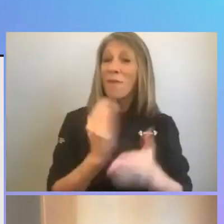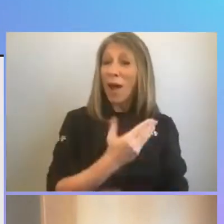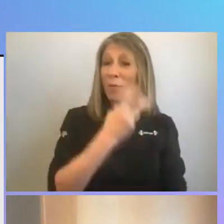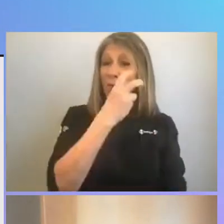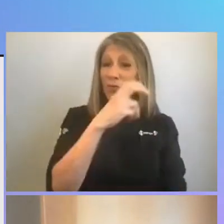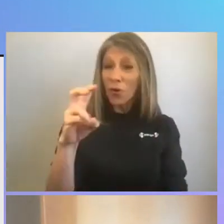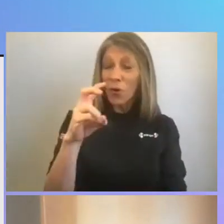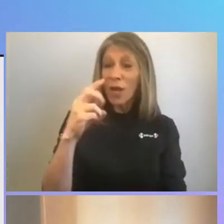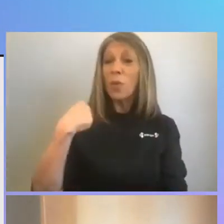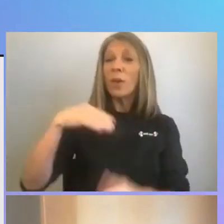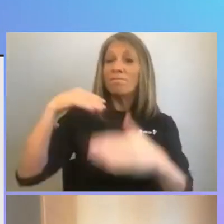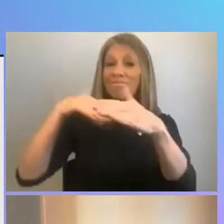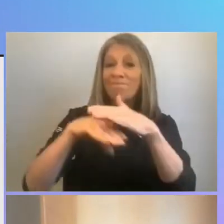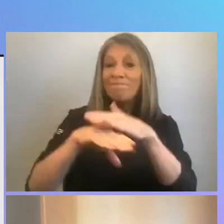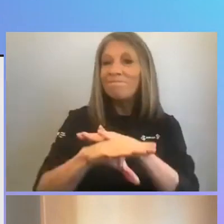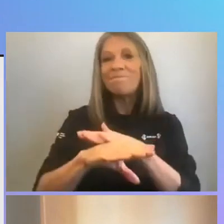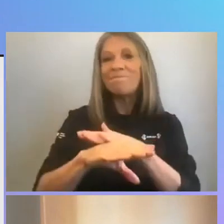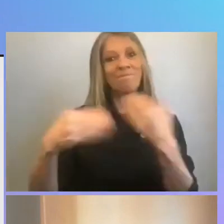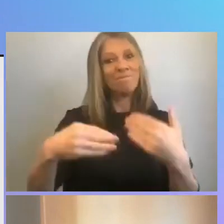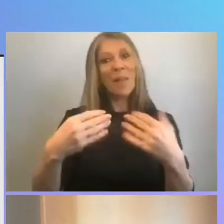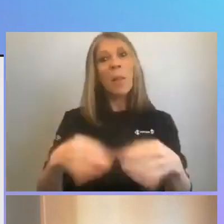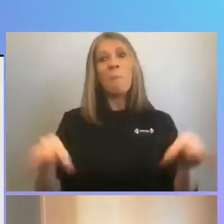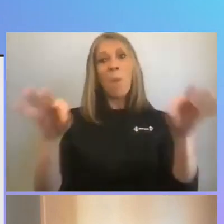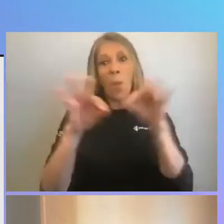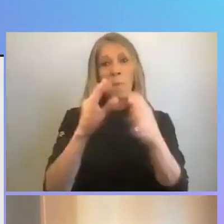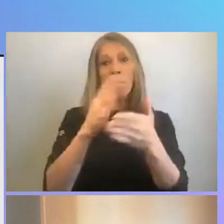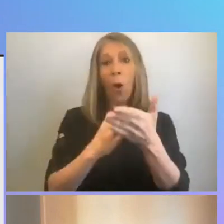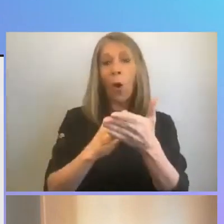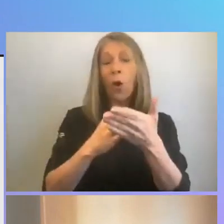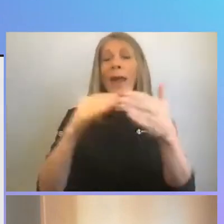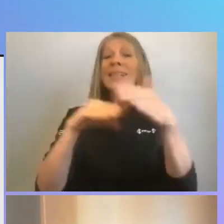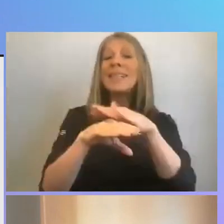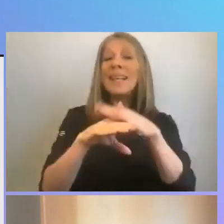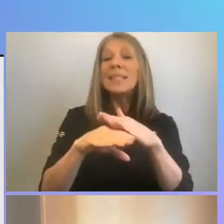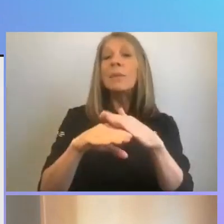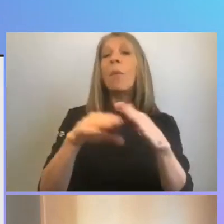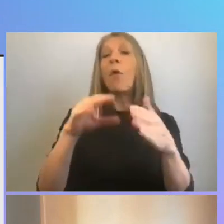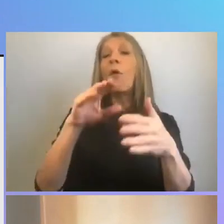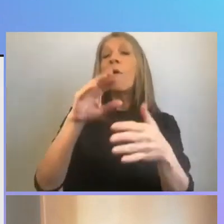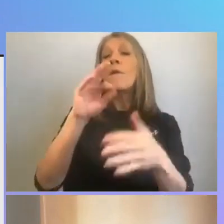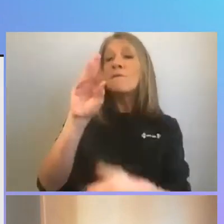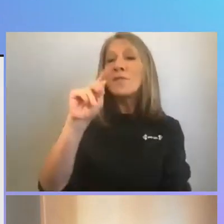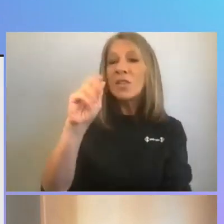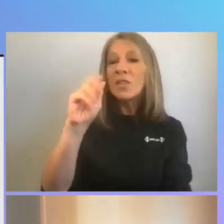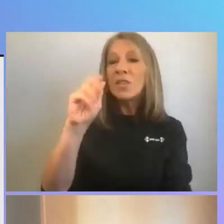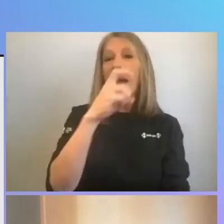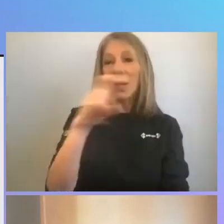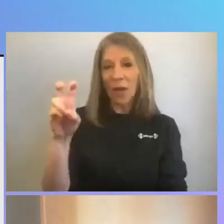our journey, we enter the corner stone. And that is the accessible feature migration. So this phase is where our